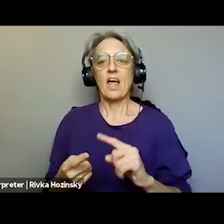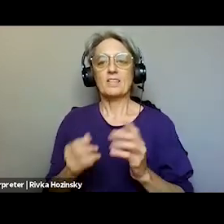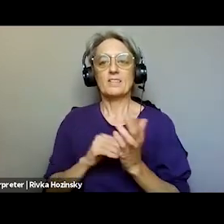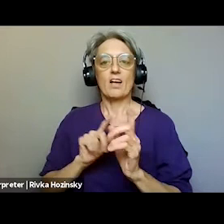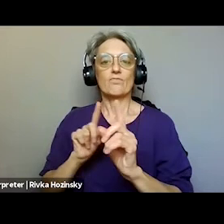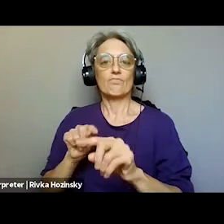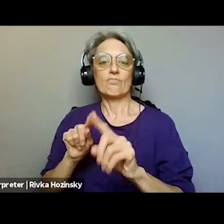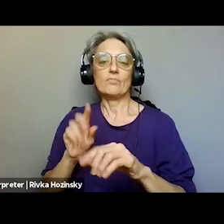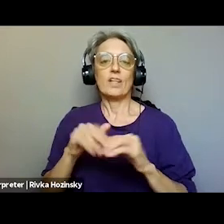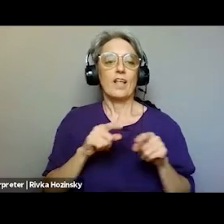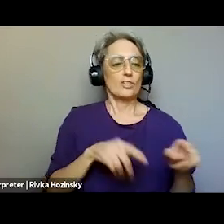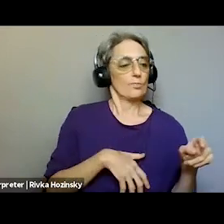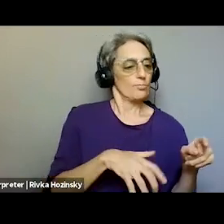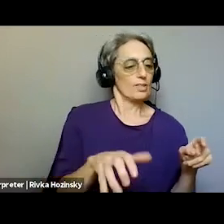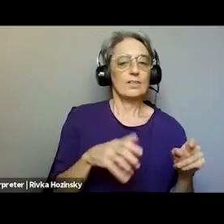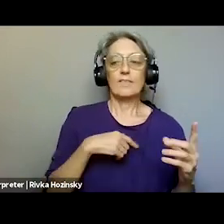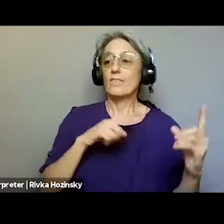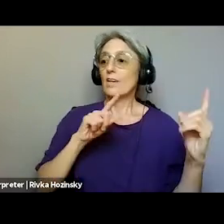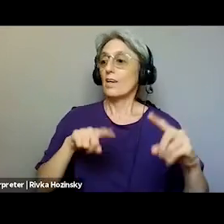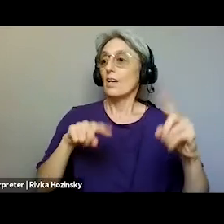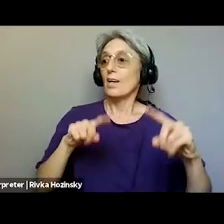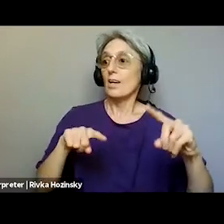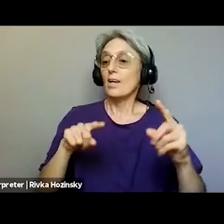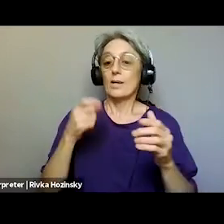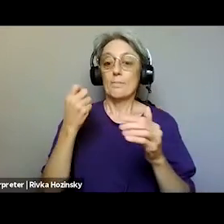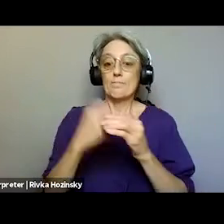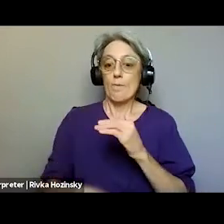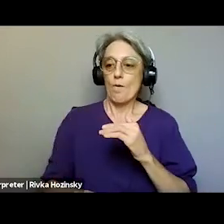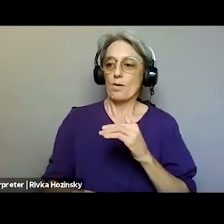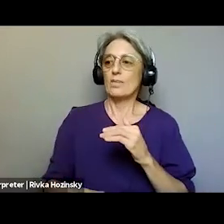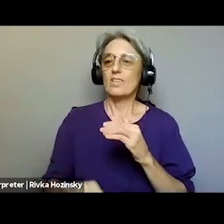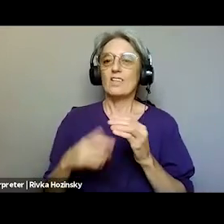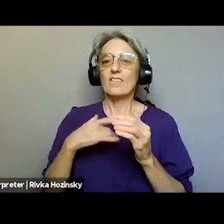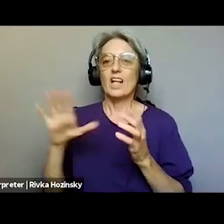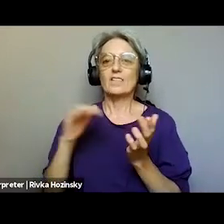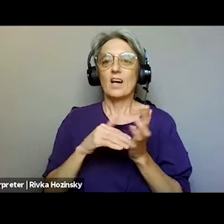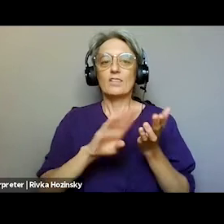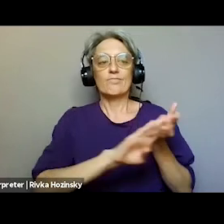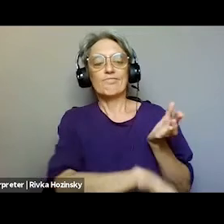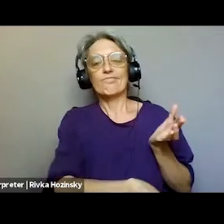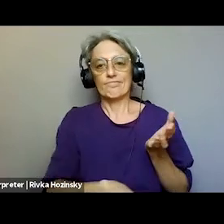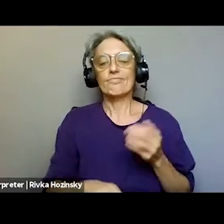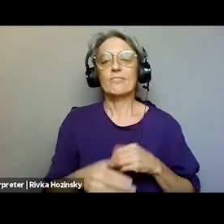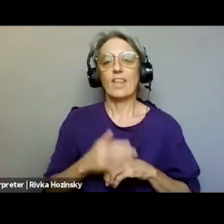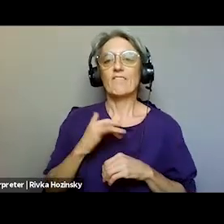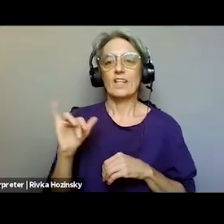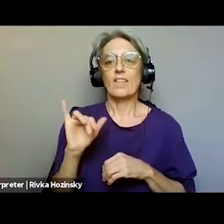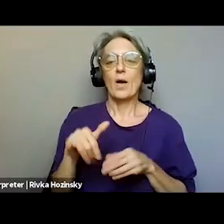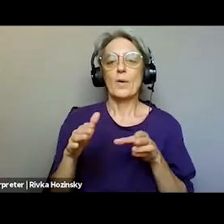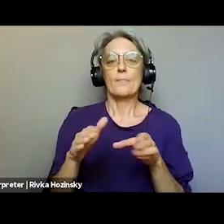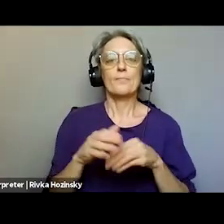like they're just sort of let go after their baby is born and so as an example here what we see here